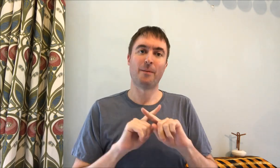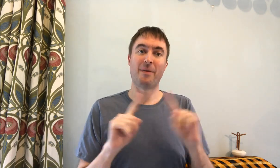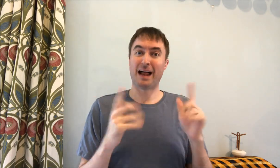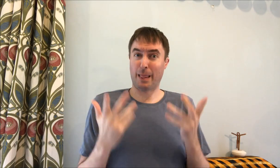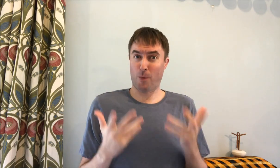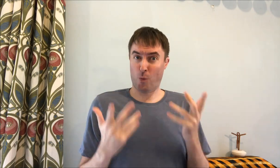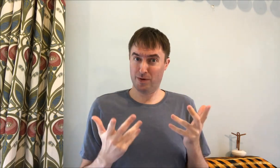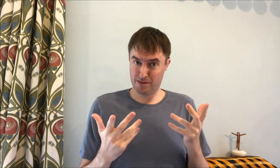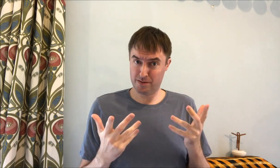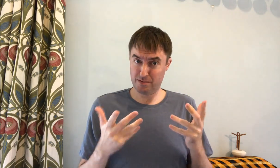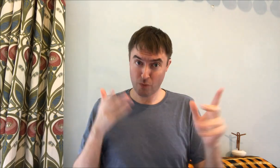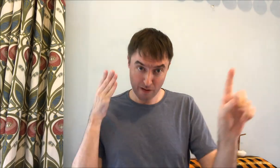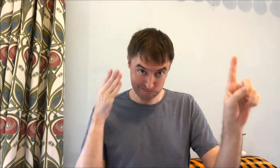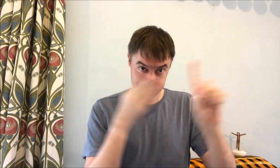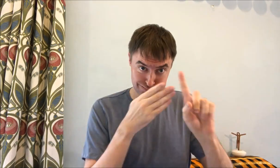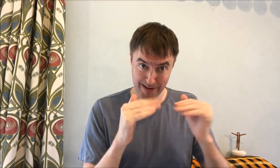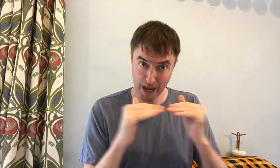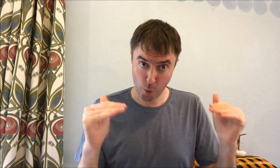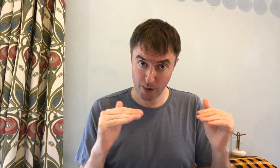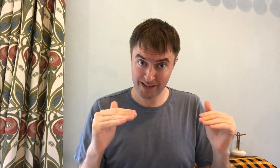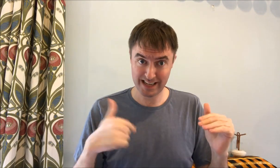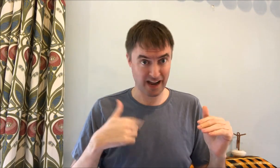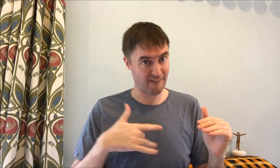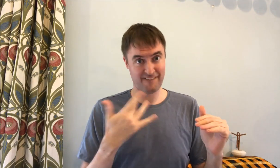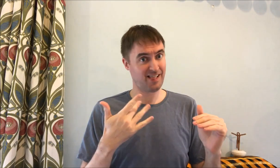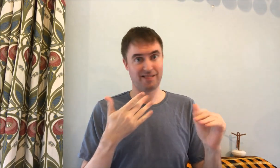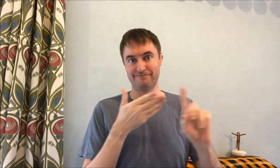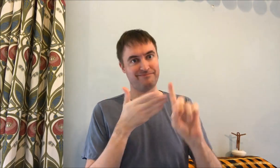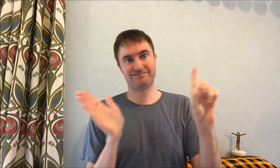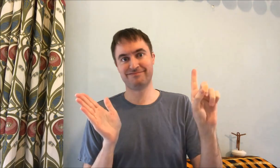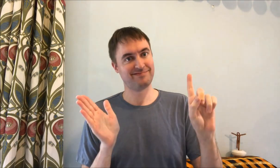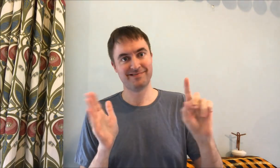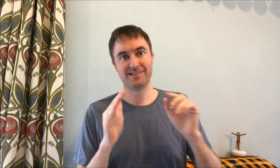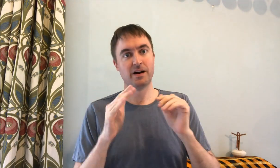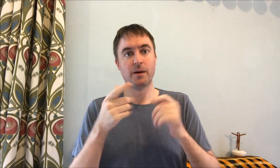but at the moment, it doesn't feel as if we are heading in that direction.